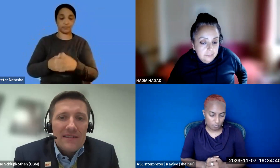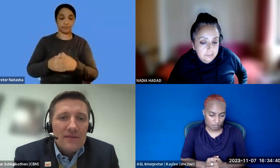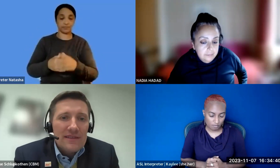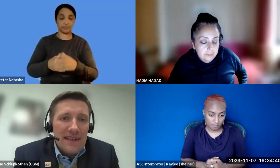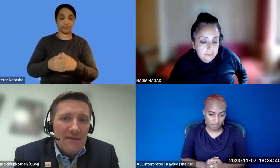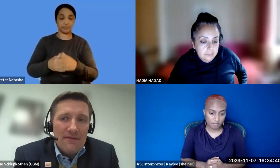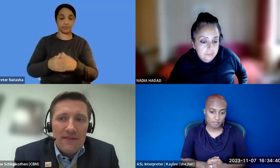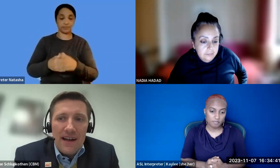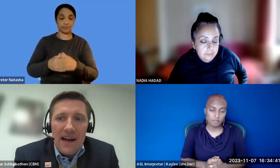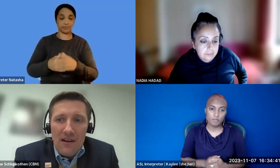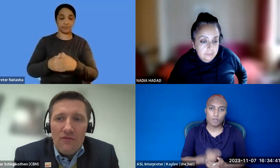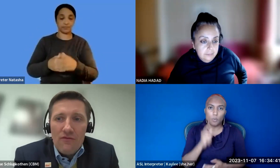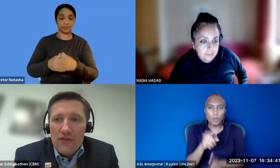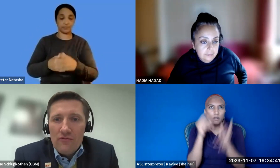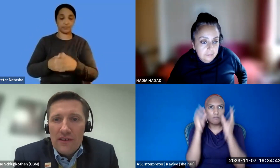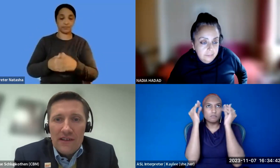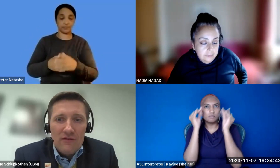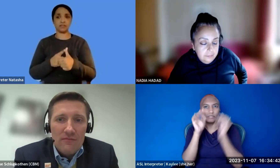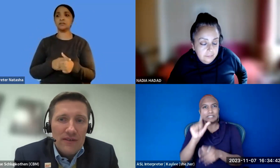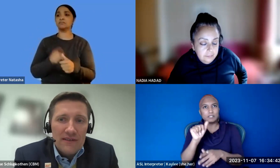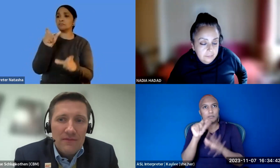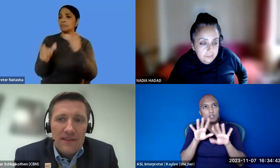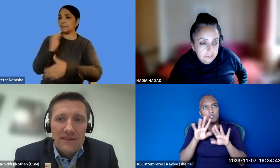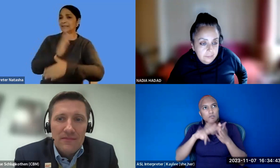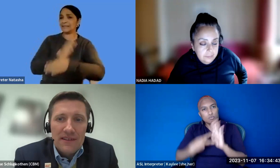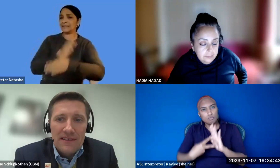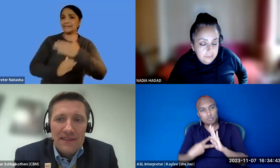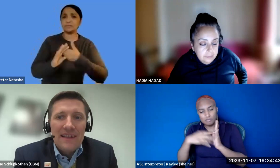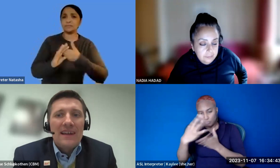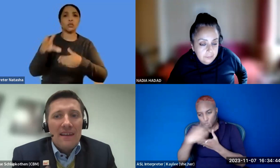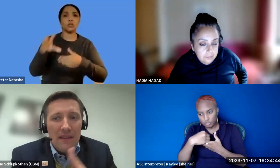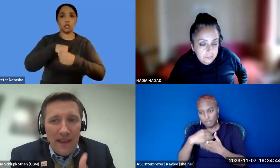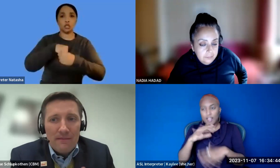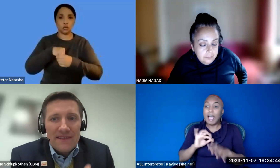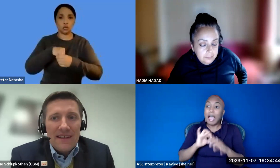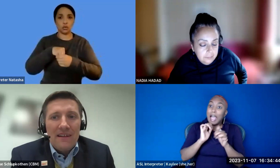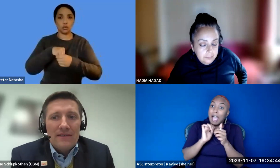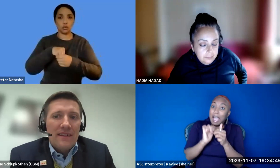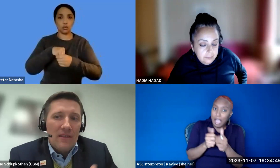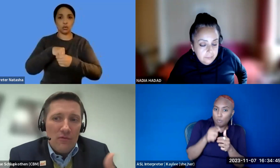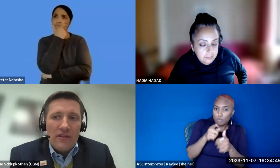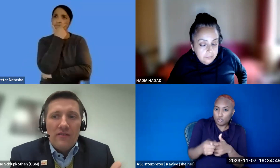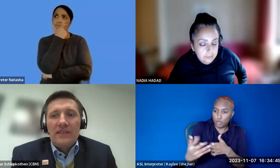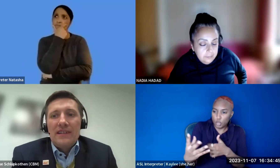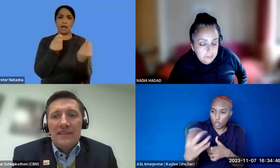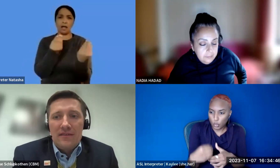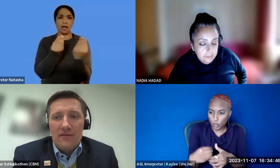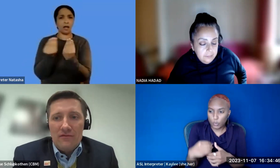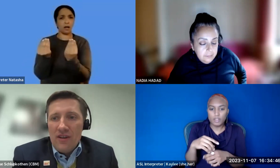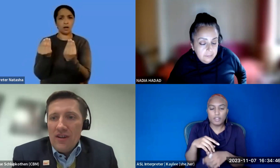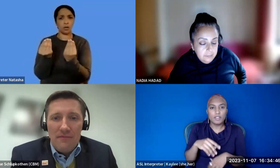ask yourself how to include Persons with Disabilities themselves in the work that you do,